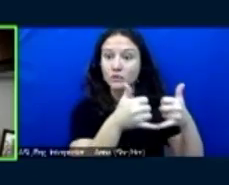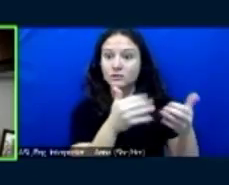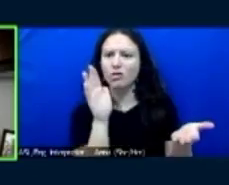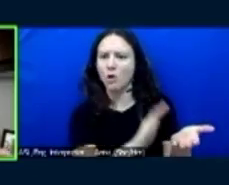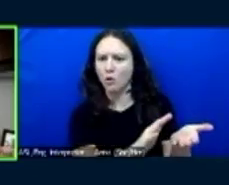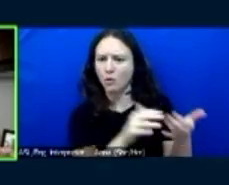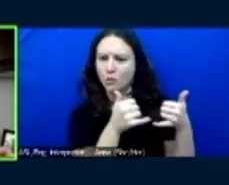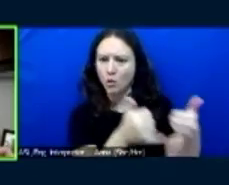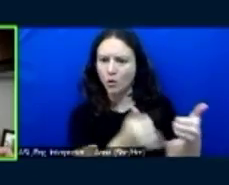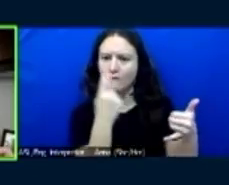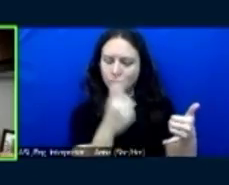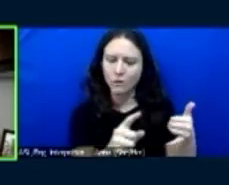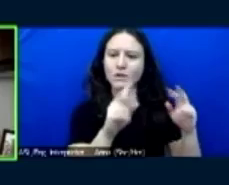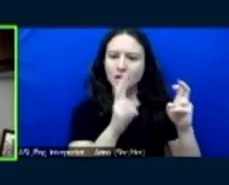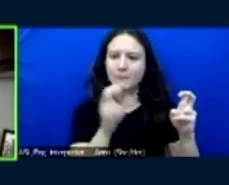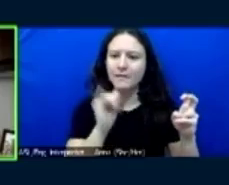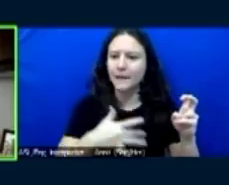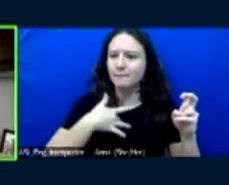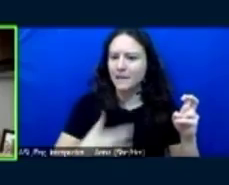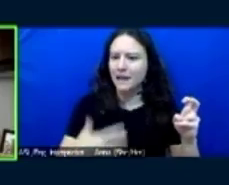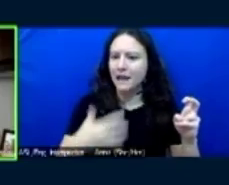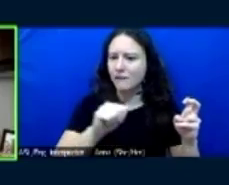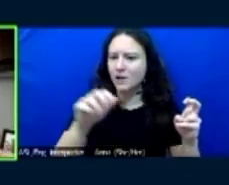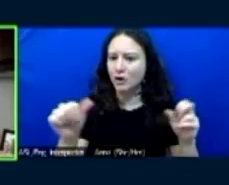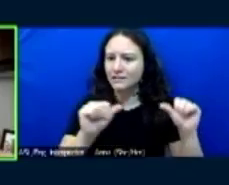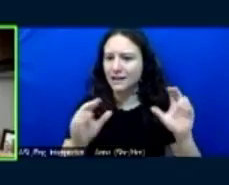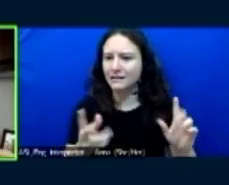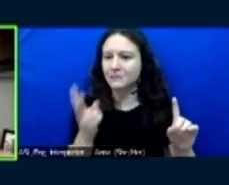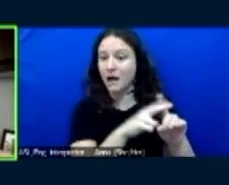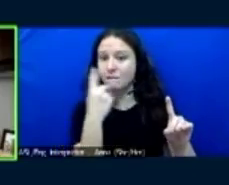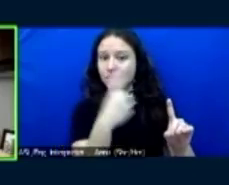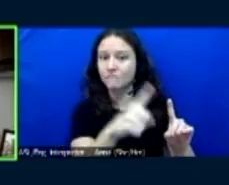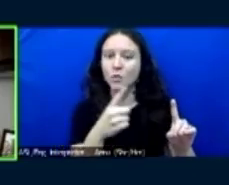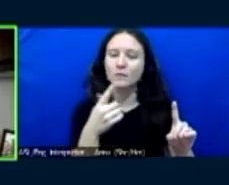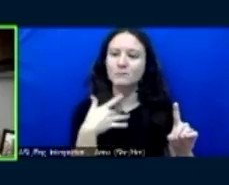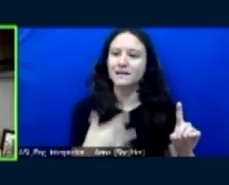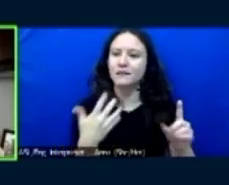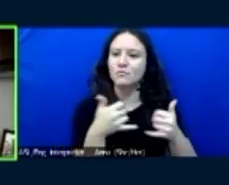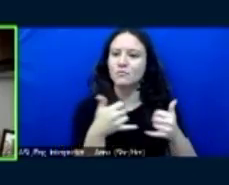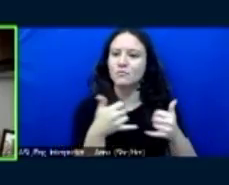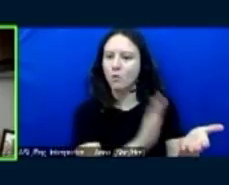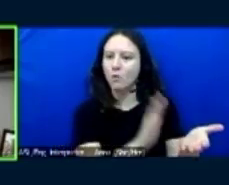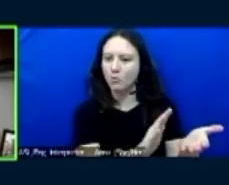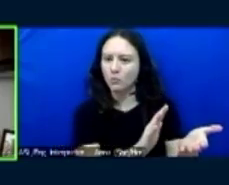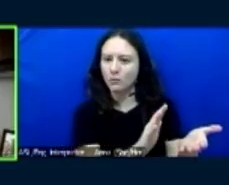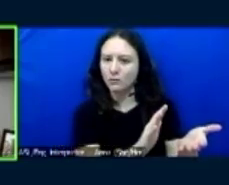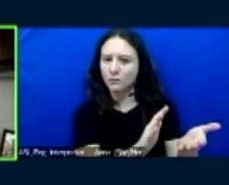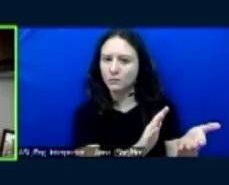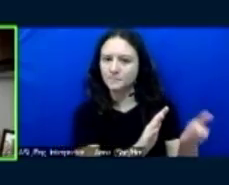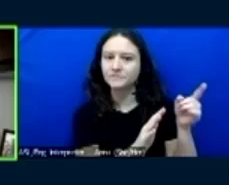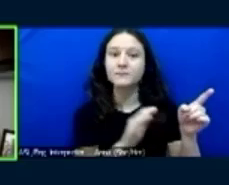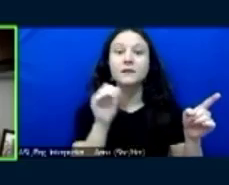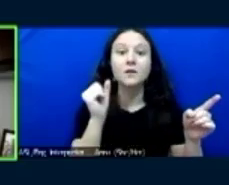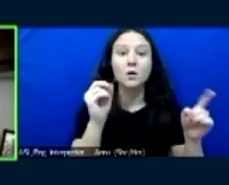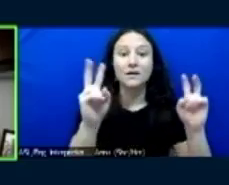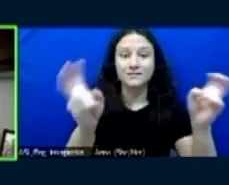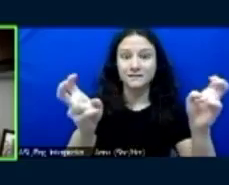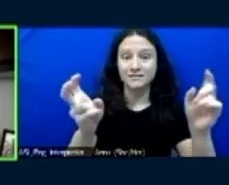So, topic choice alone in their analyses accounted for over 20 percent of the NIH funding gap.